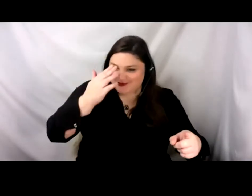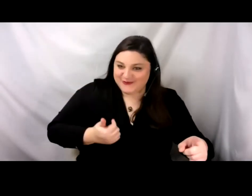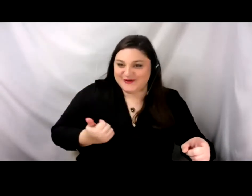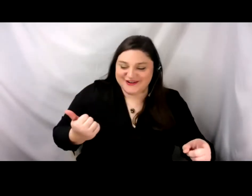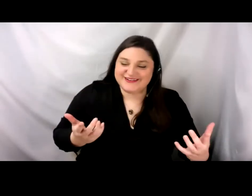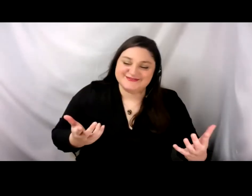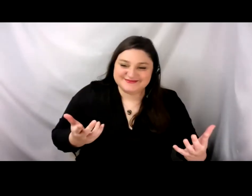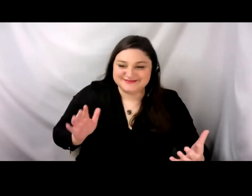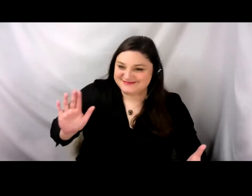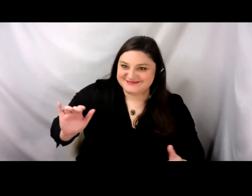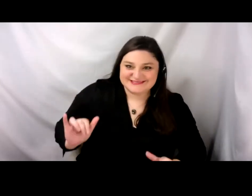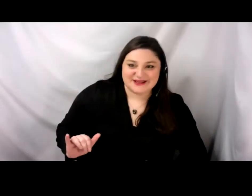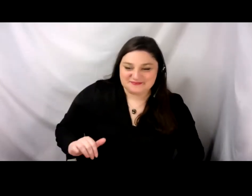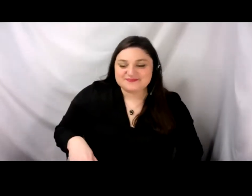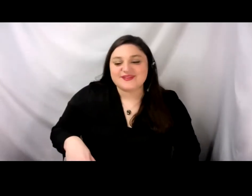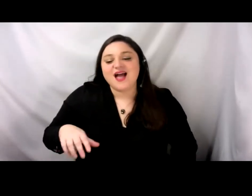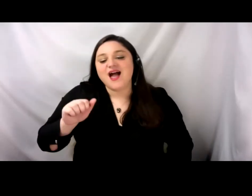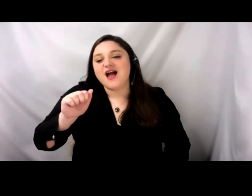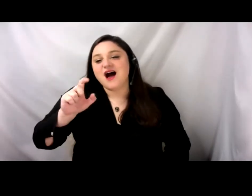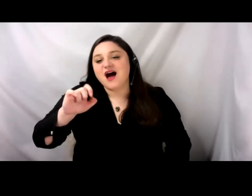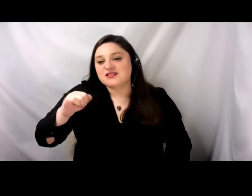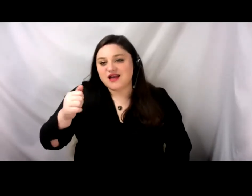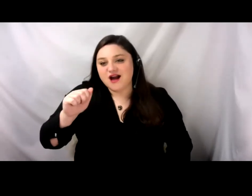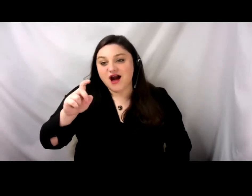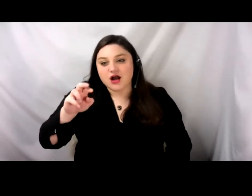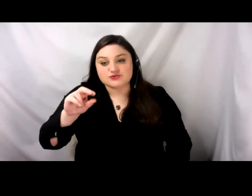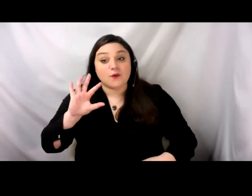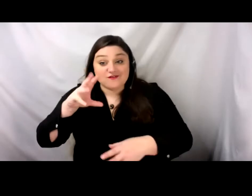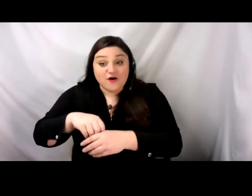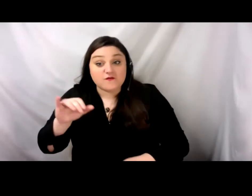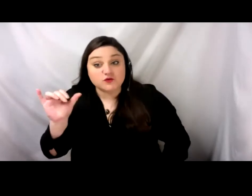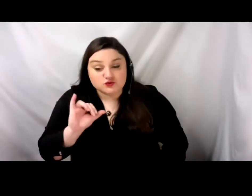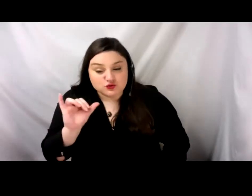Alehandro was part of that too. We were able